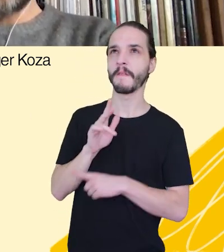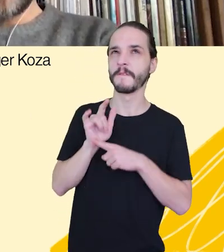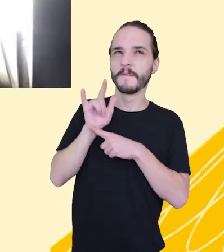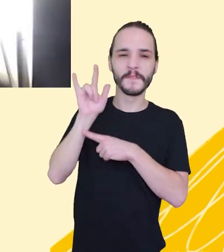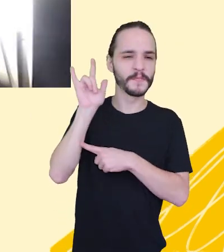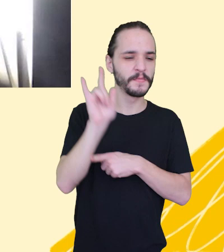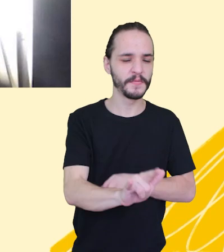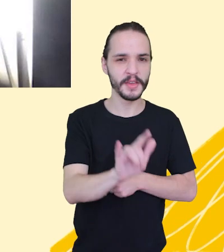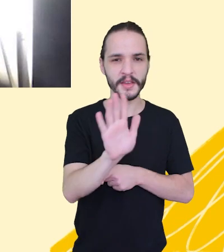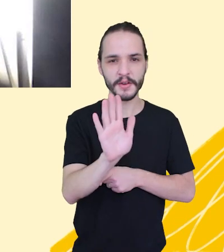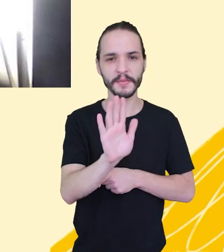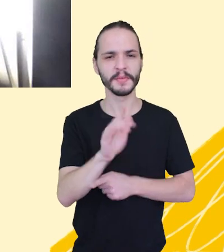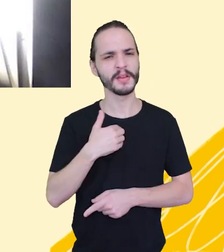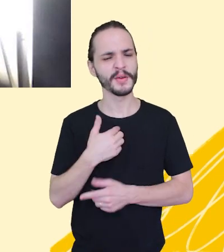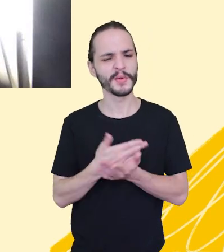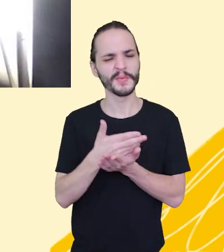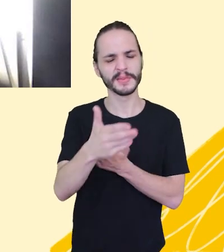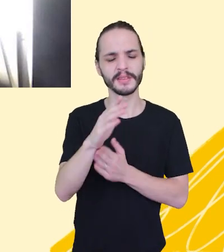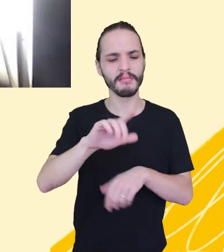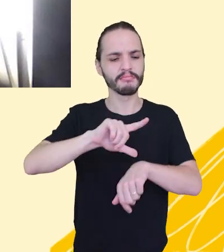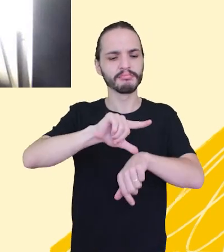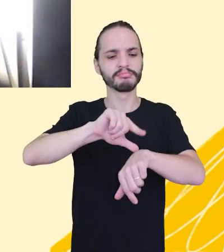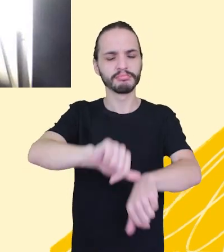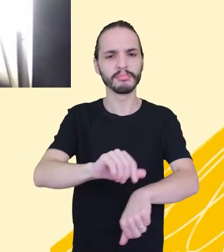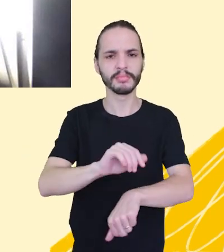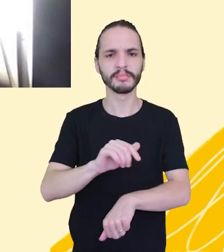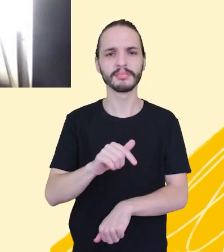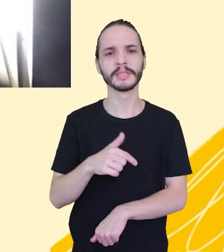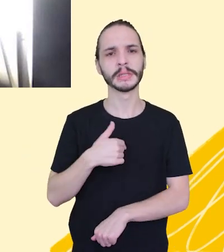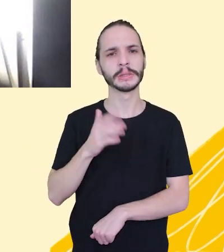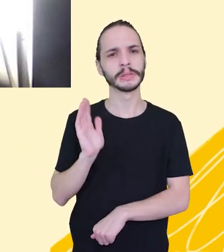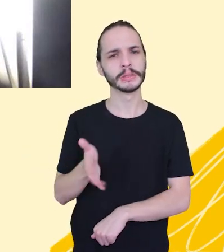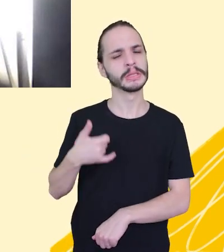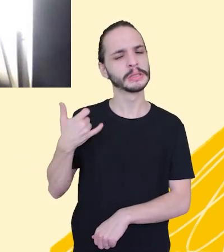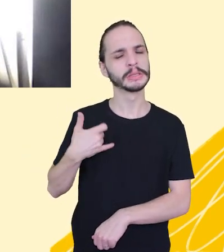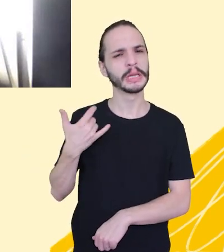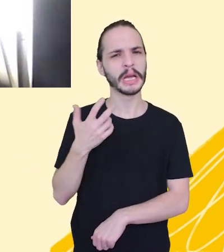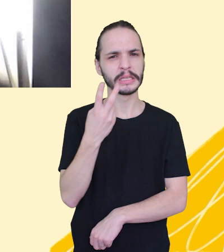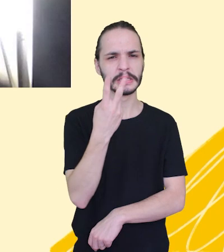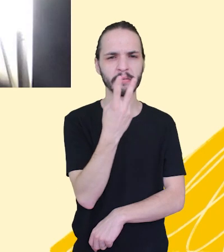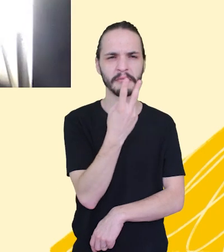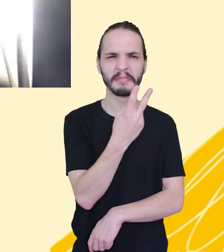I was already in mid-20s when I started to see really films.